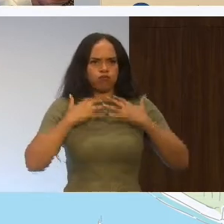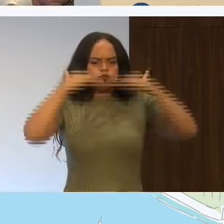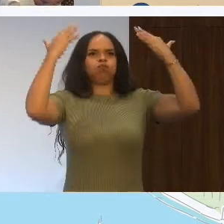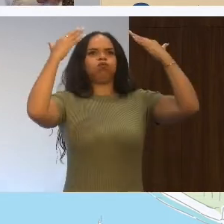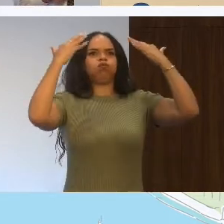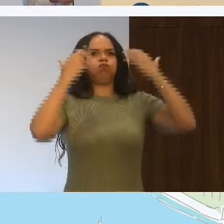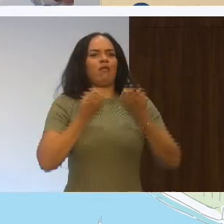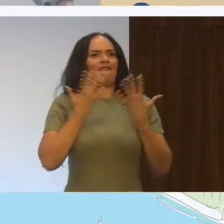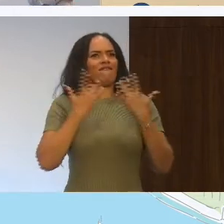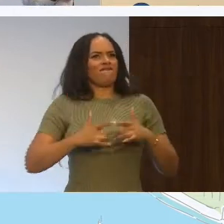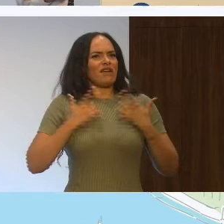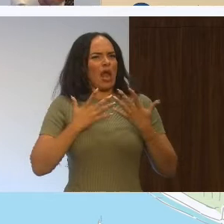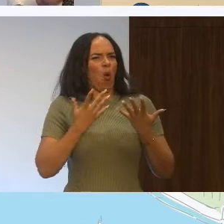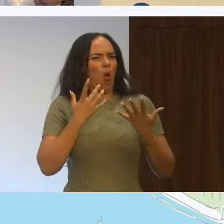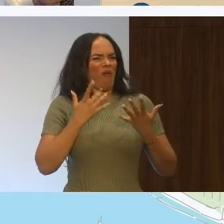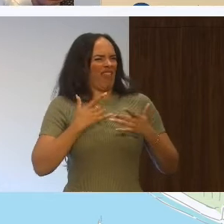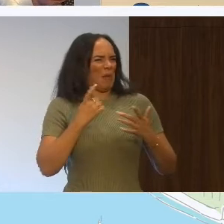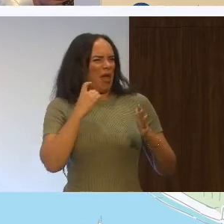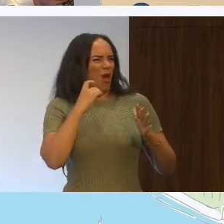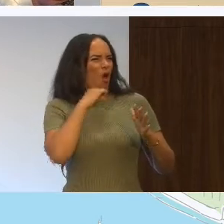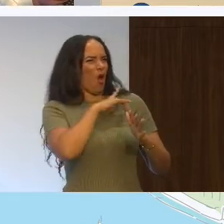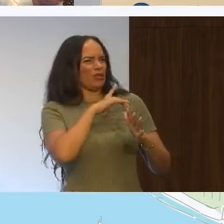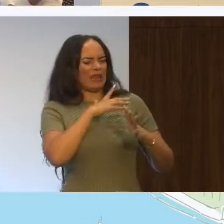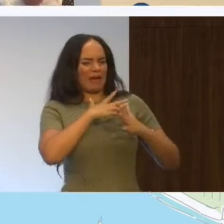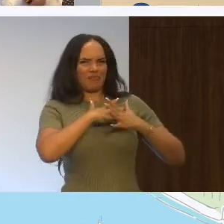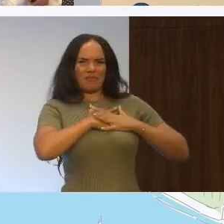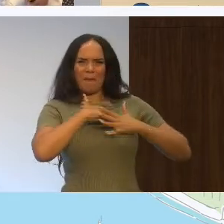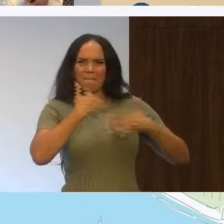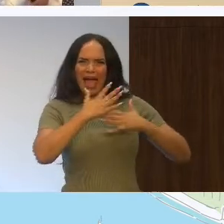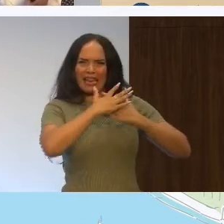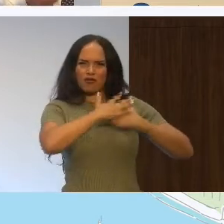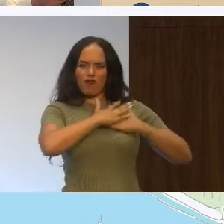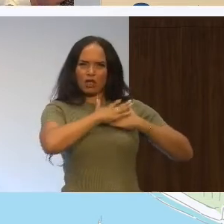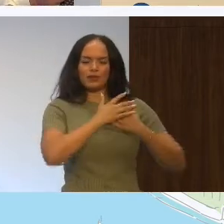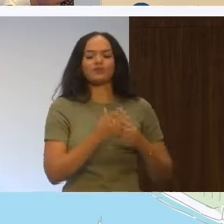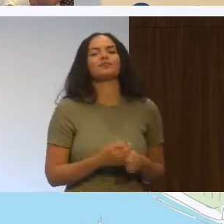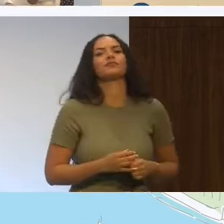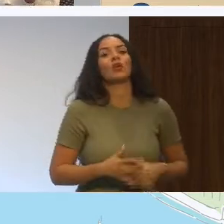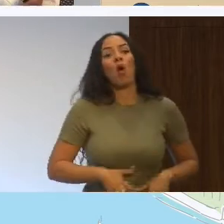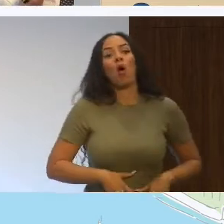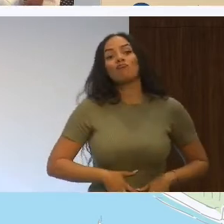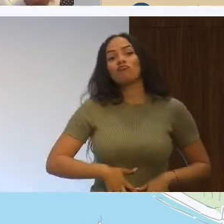they feel quite odd and that can really put them off having them. Are they safe in pregnancy? Yes, I think the